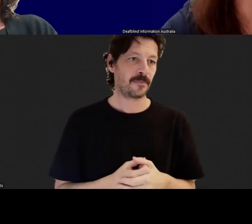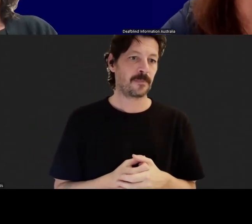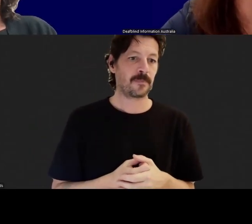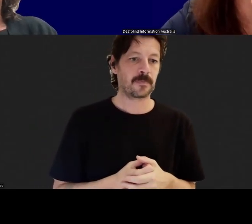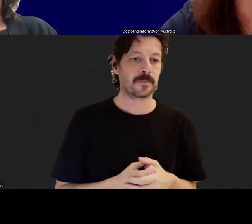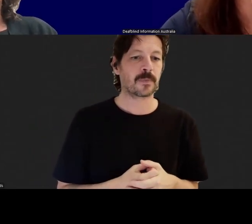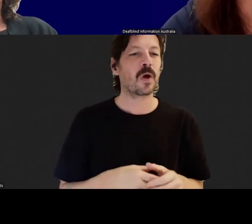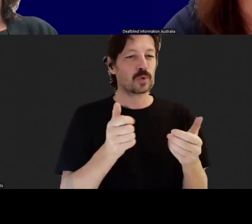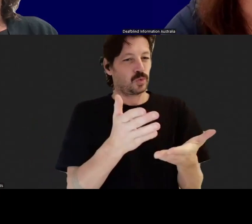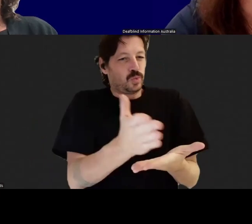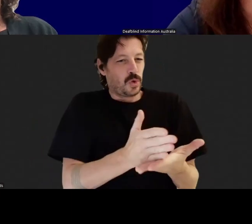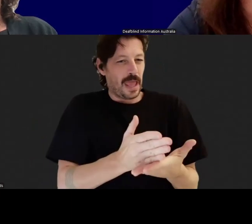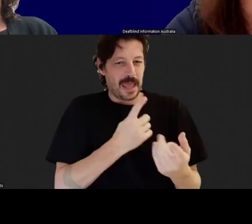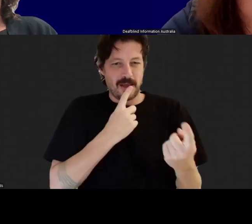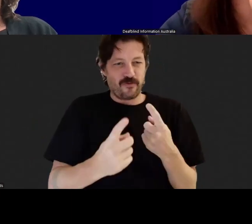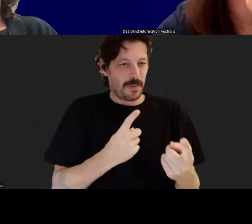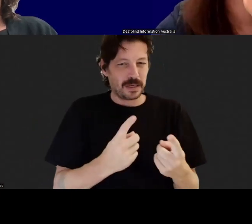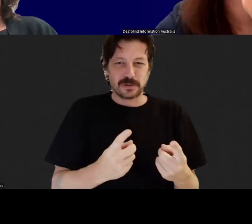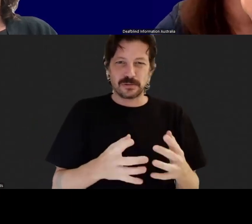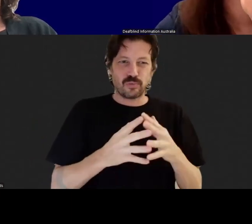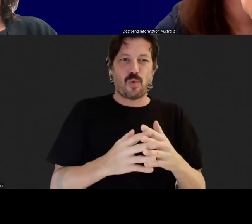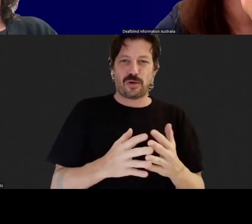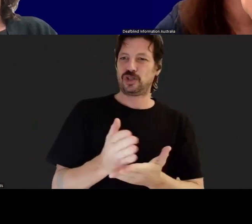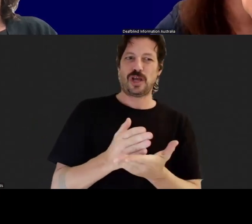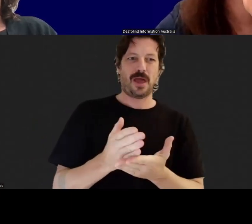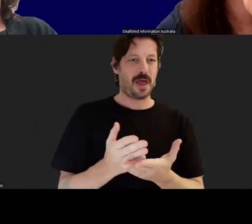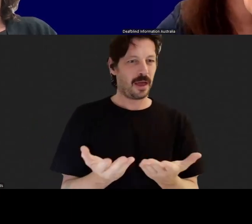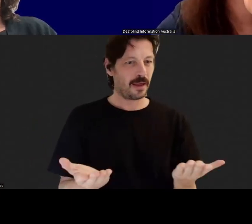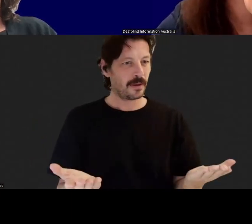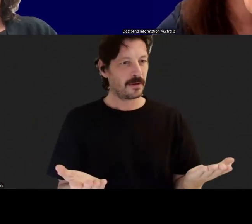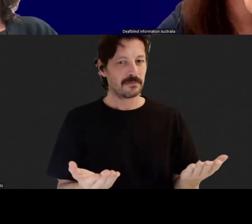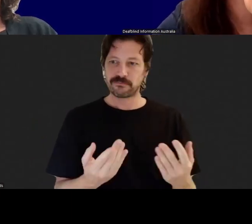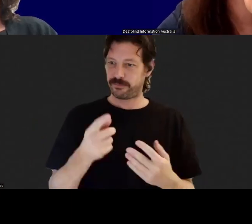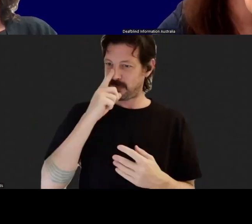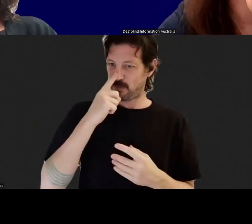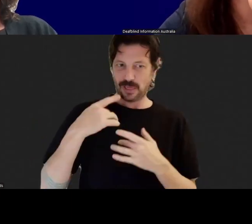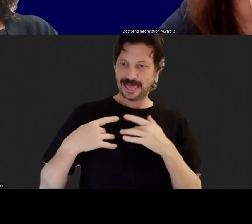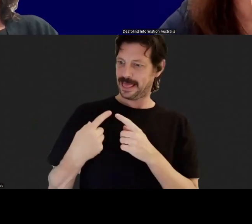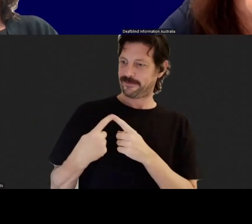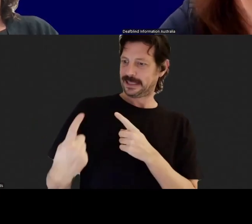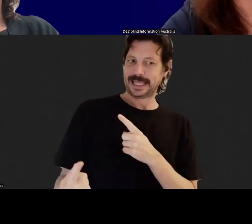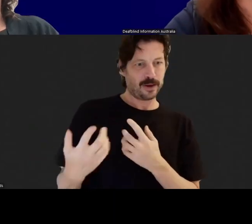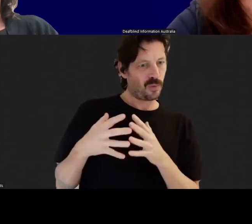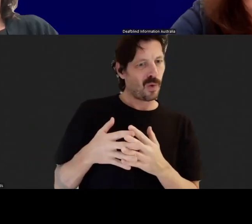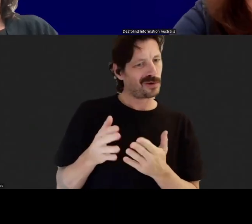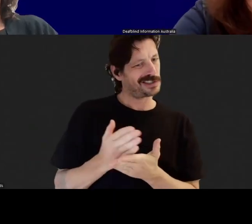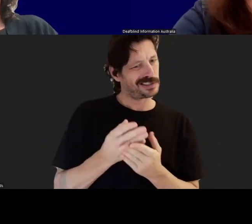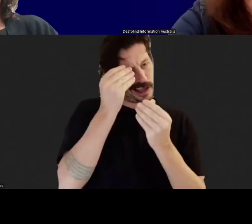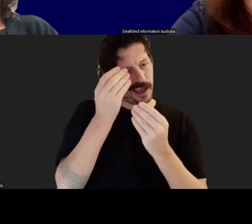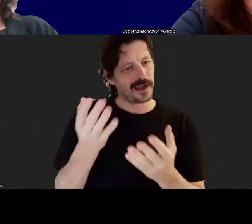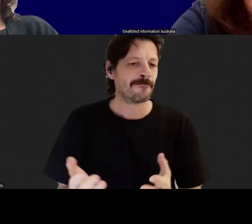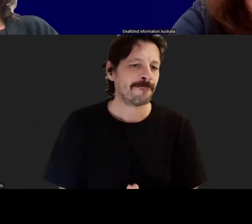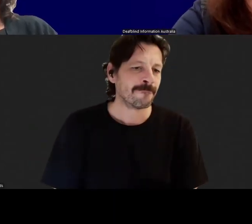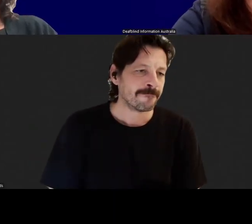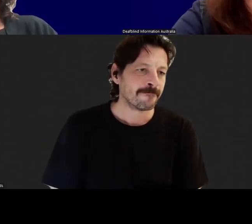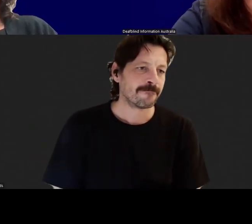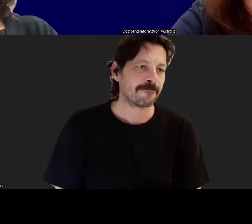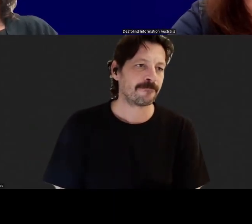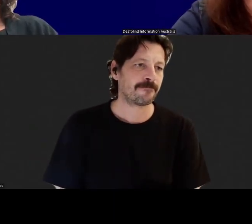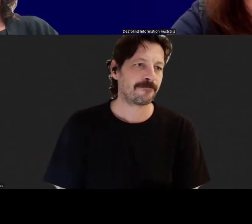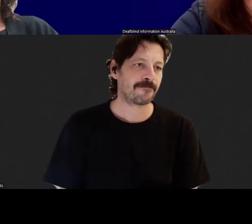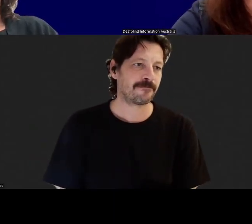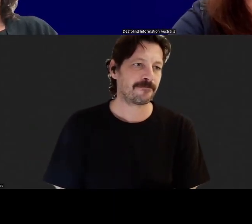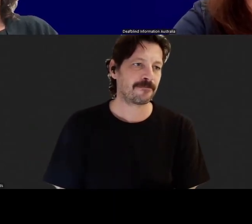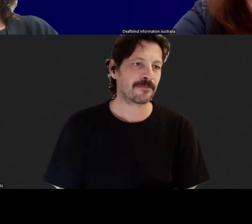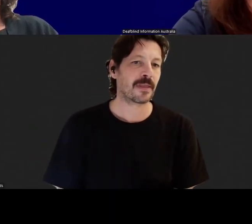information and recommendations with the people that live near you. There are some organisations.